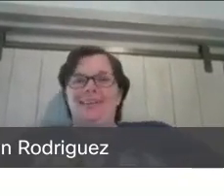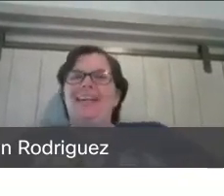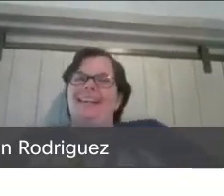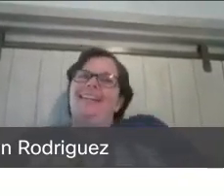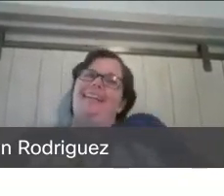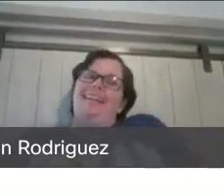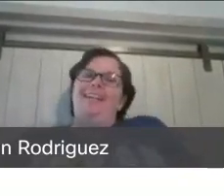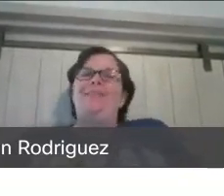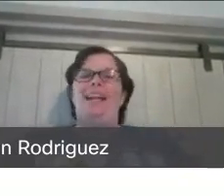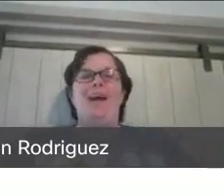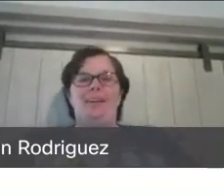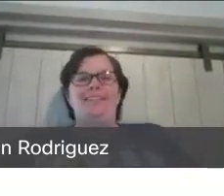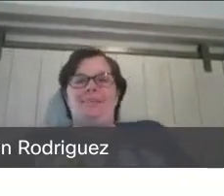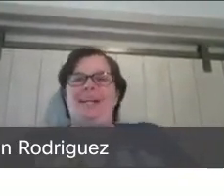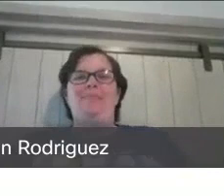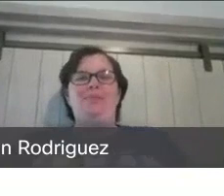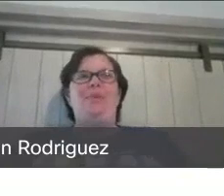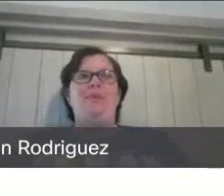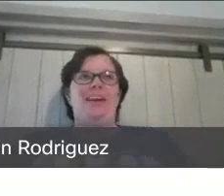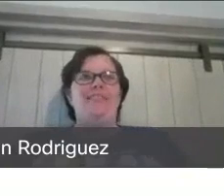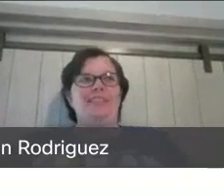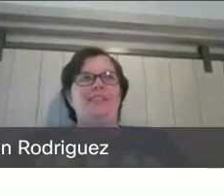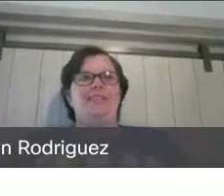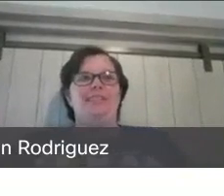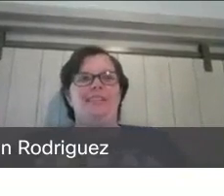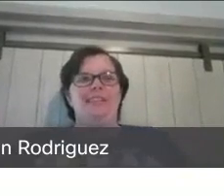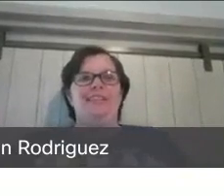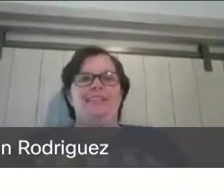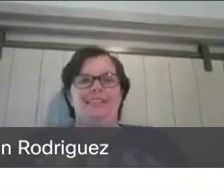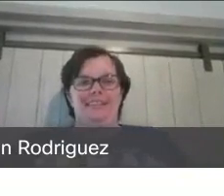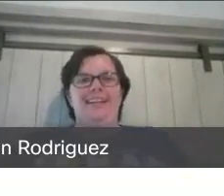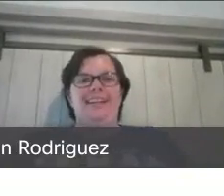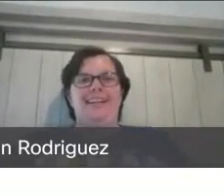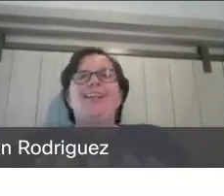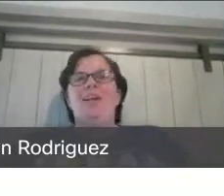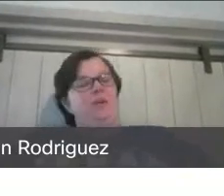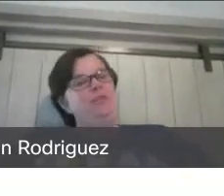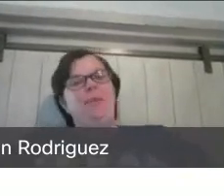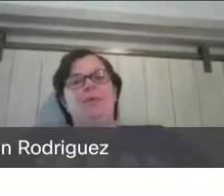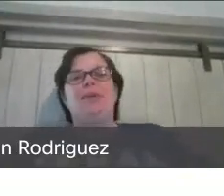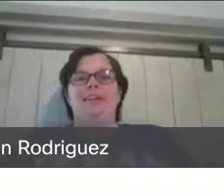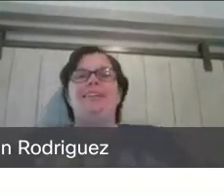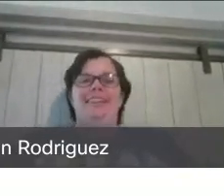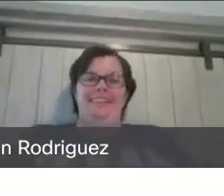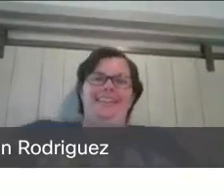So like, that happens sometimes, so we've all have to get- It's actually true, yeah. But it was just like- - Be there like a rock.